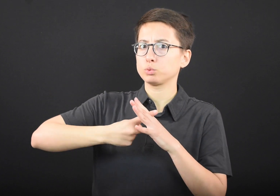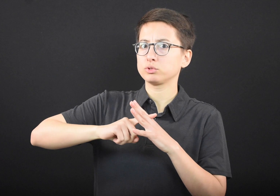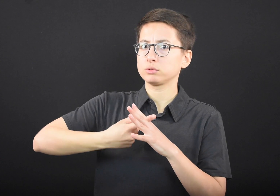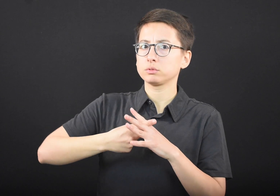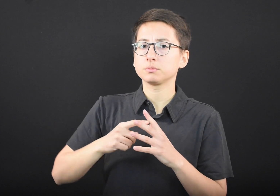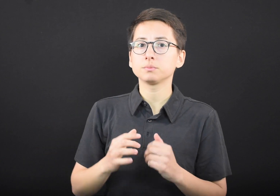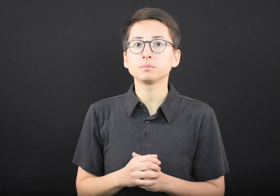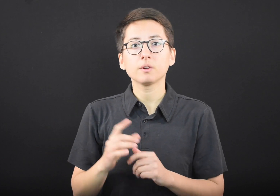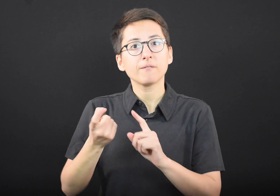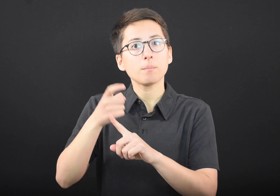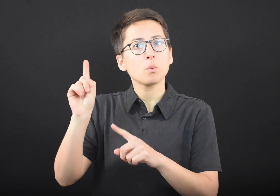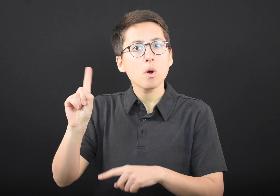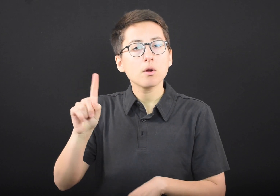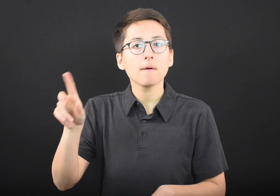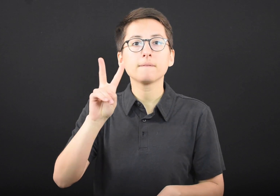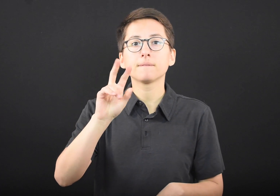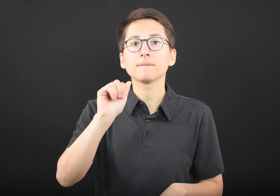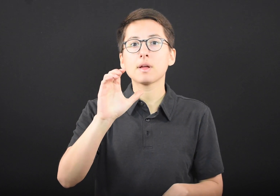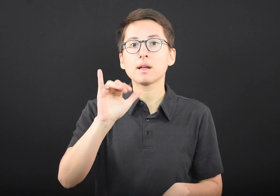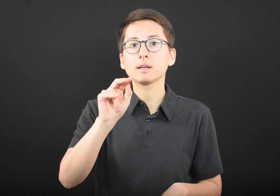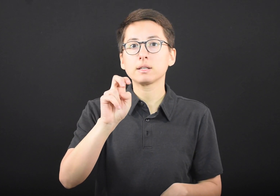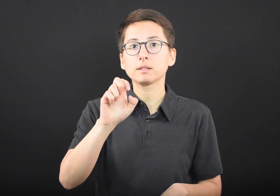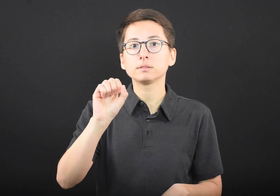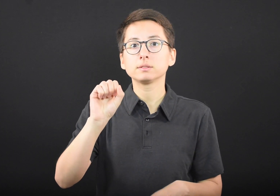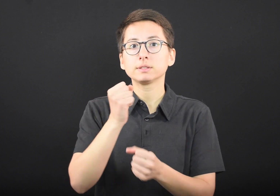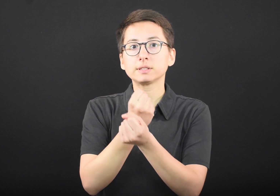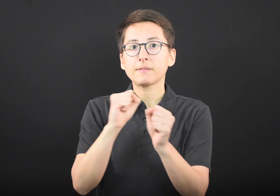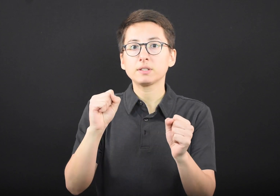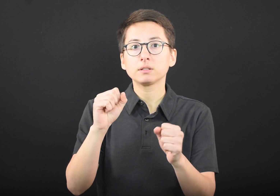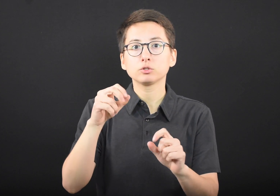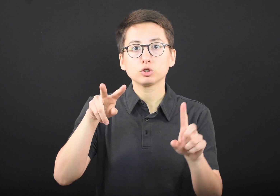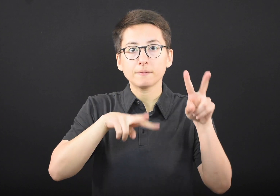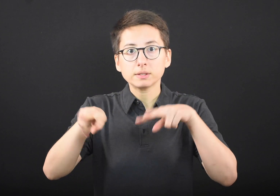six, from the vaccine safety surveillance system. ●